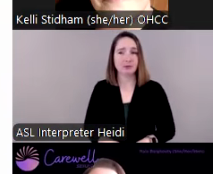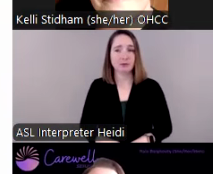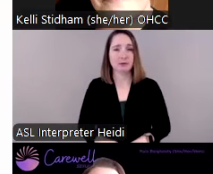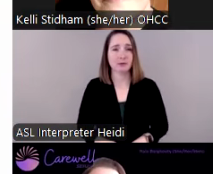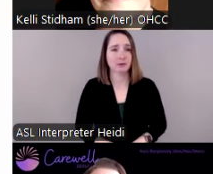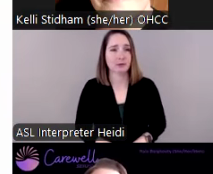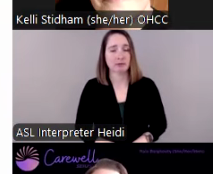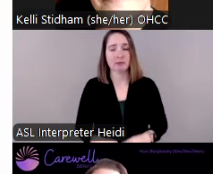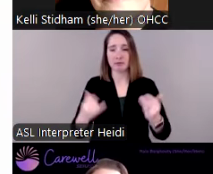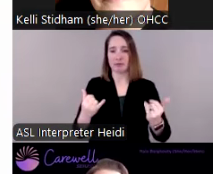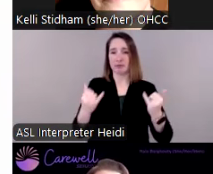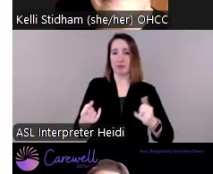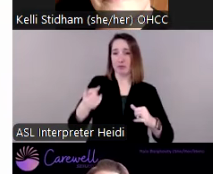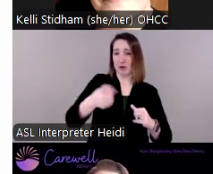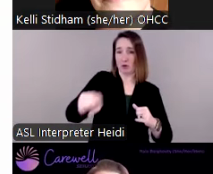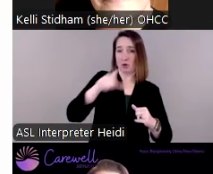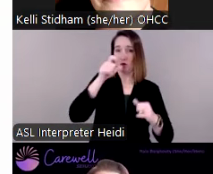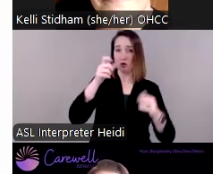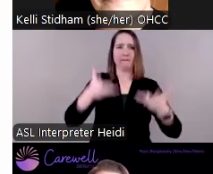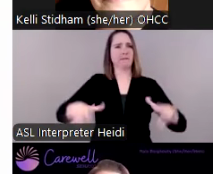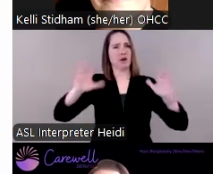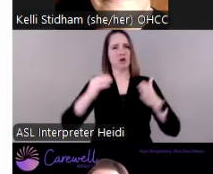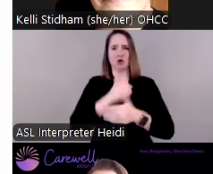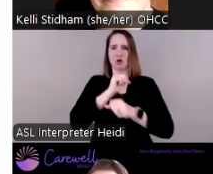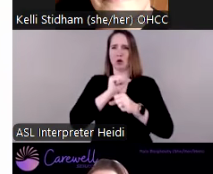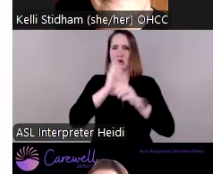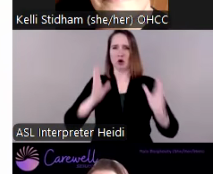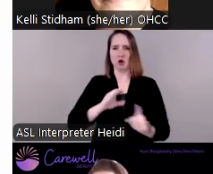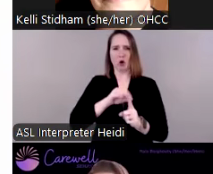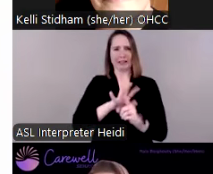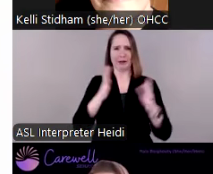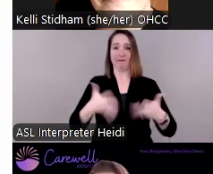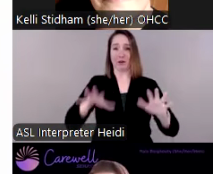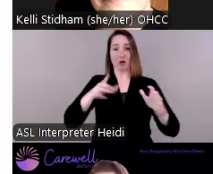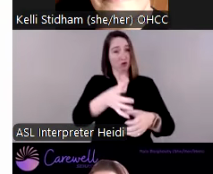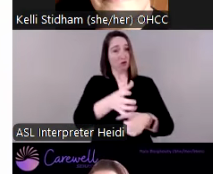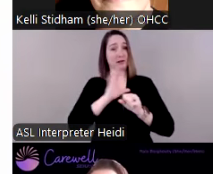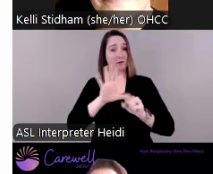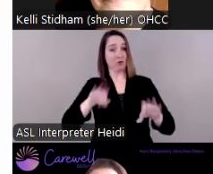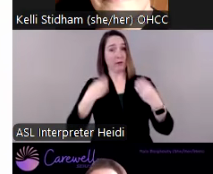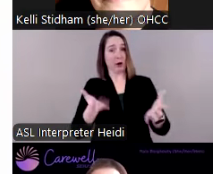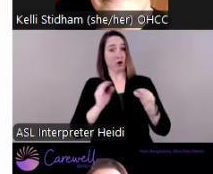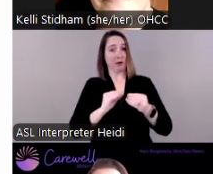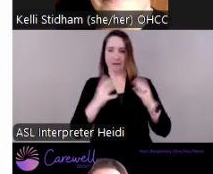Now, for those of you who've completed new worker orientation and you received